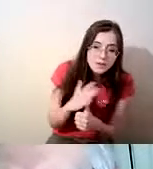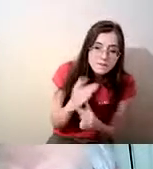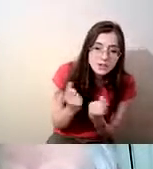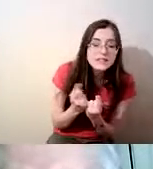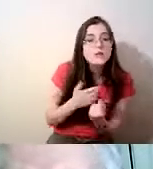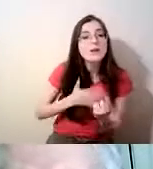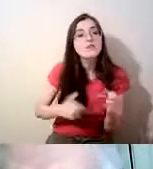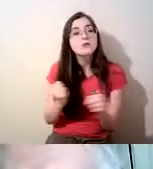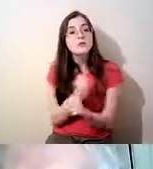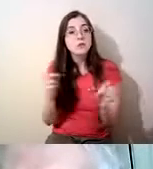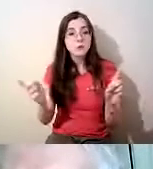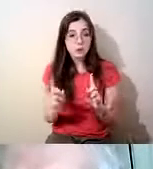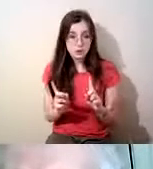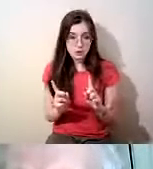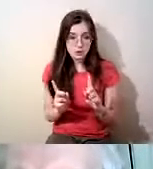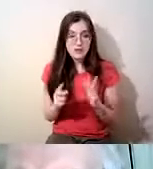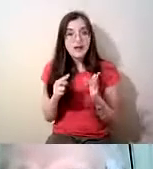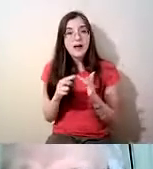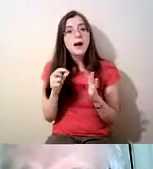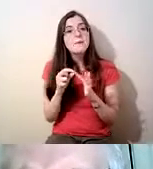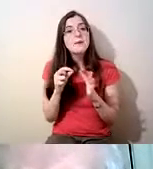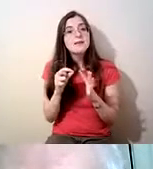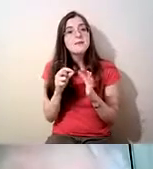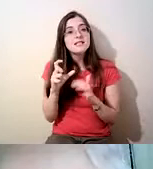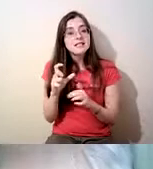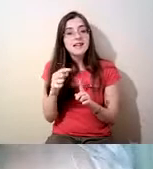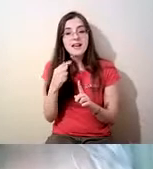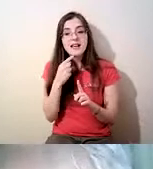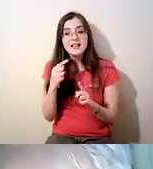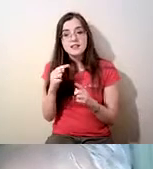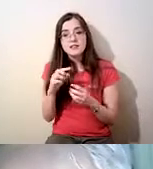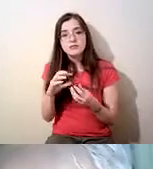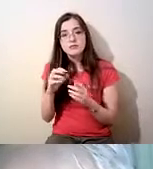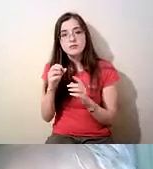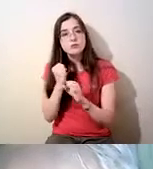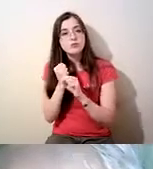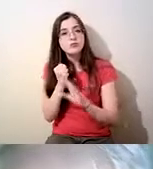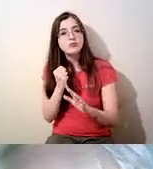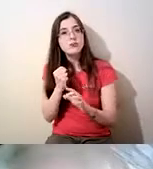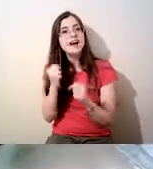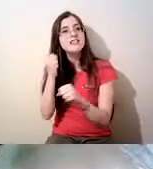is the ipcc is coming out with the gender report and i think we should tell them to include women